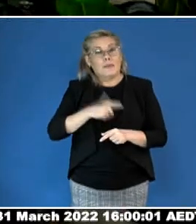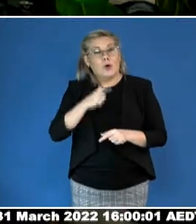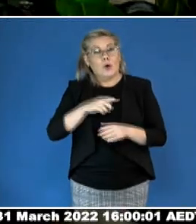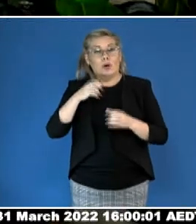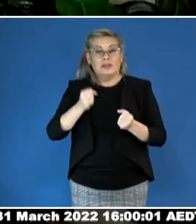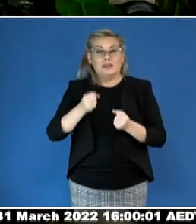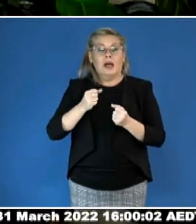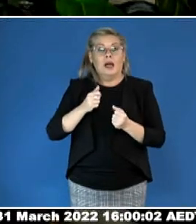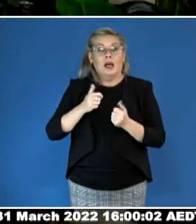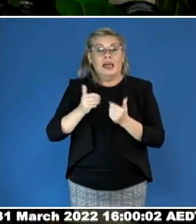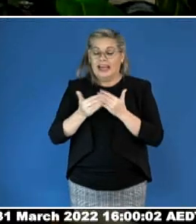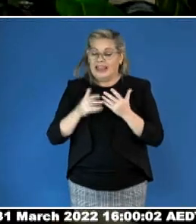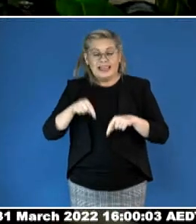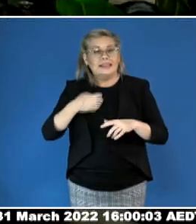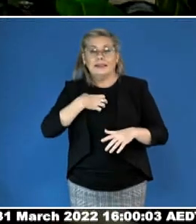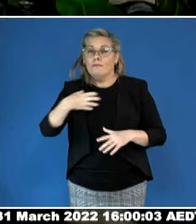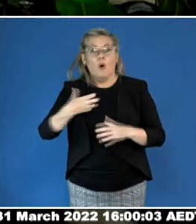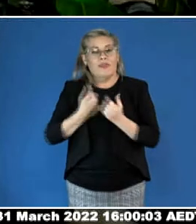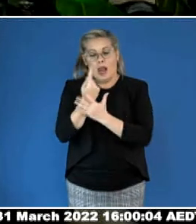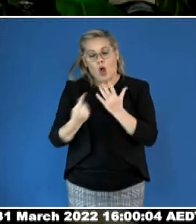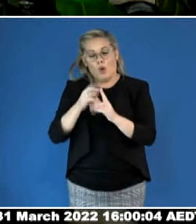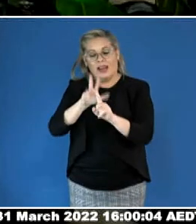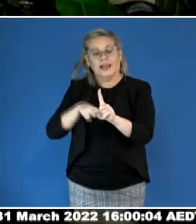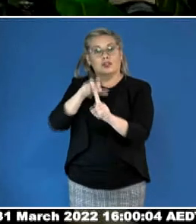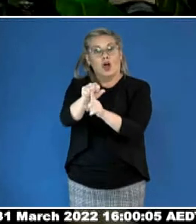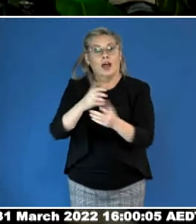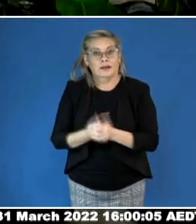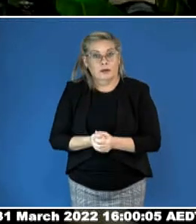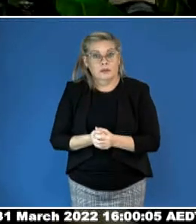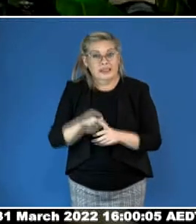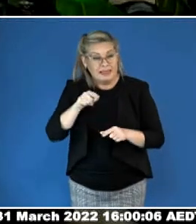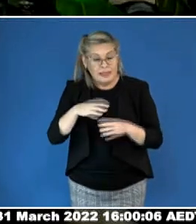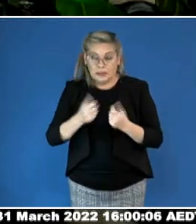many layers to vulnerabilities, including economic disadvantage; inequality in